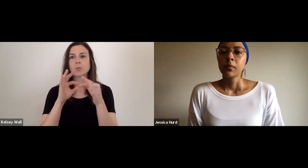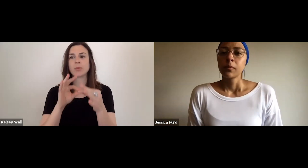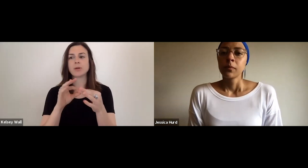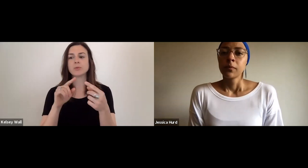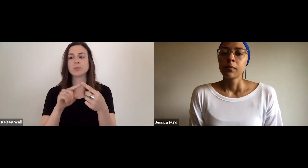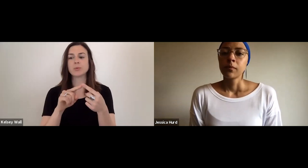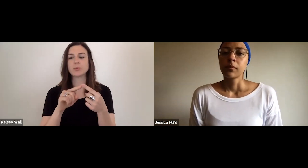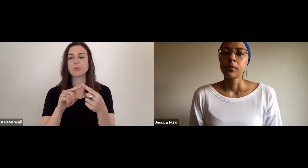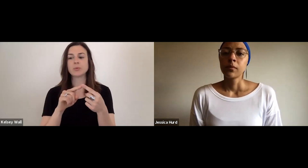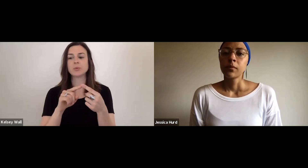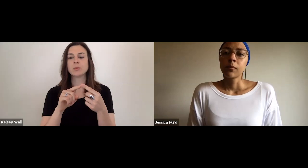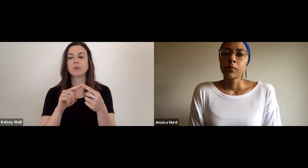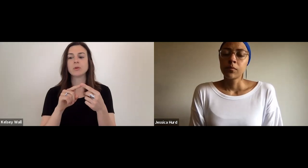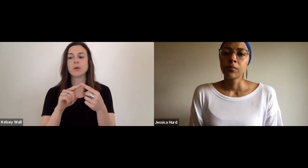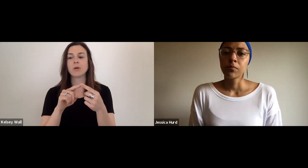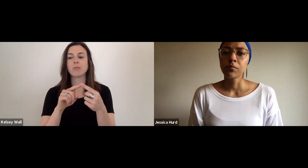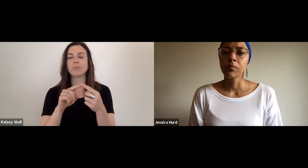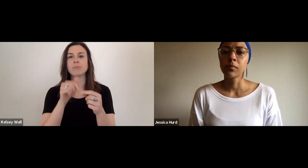I'd also like to add onto Jessica's comment